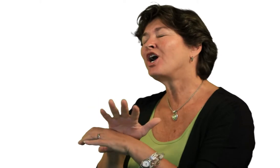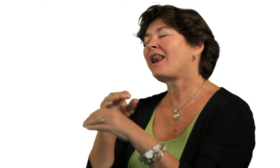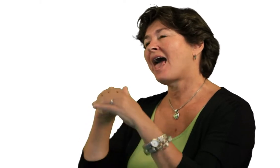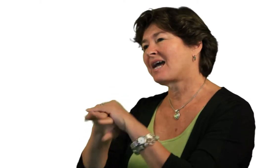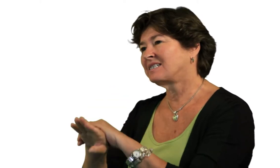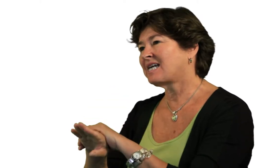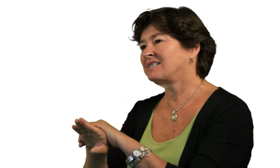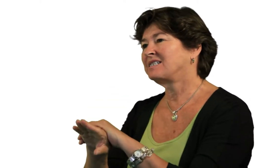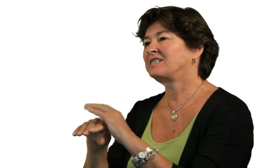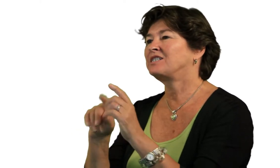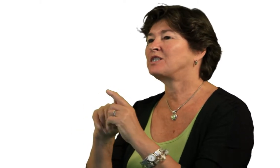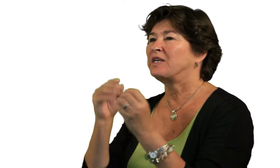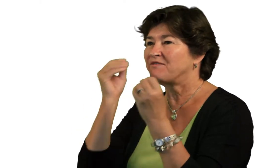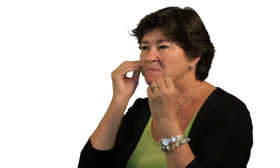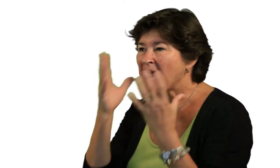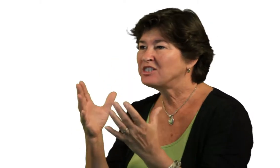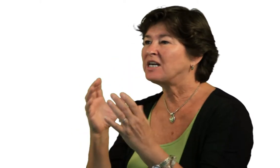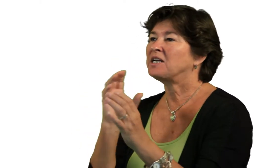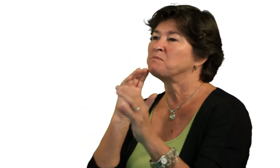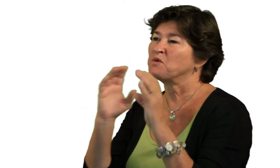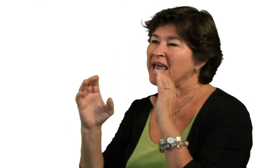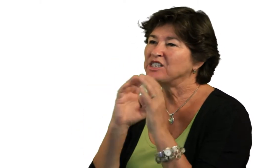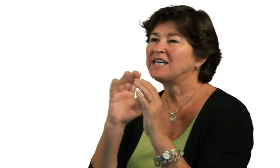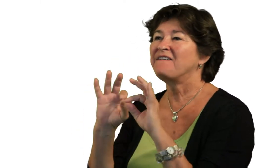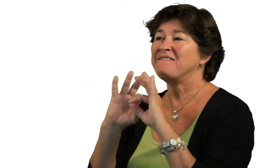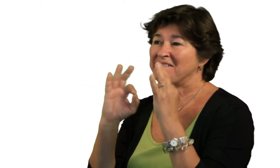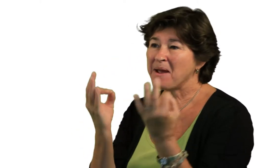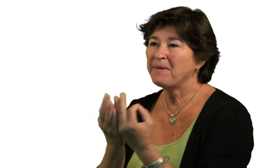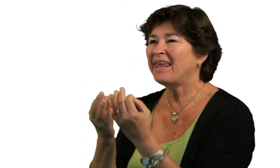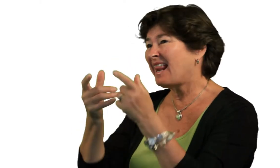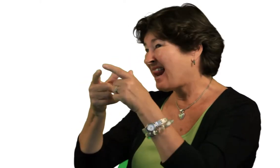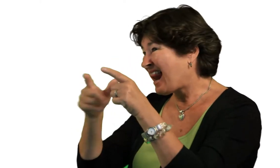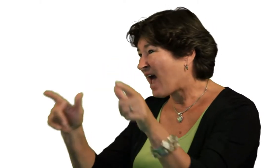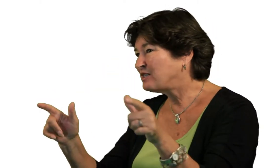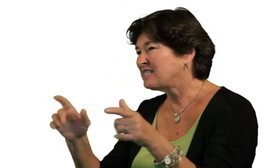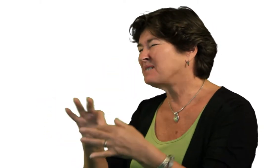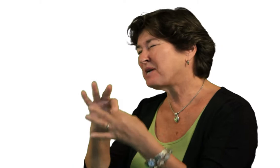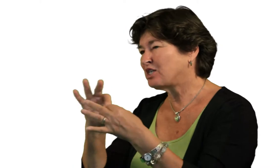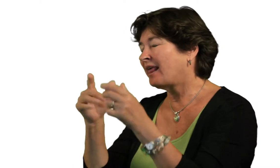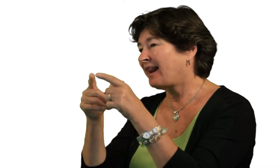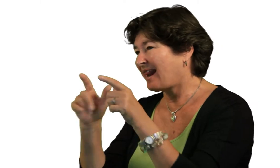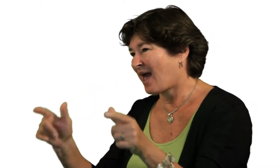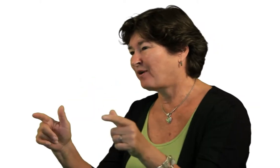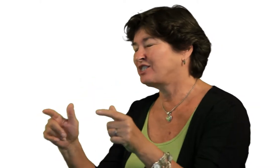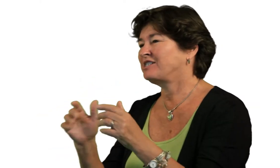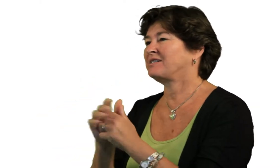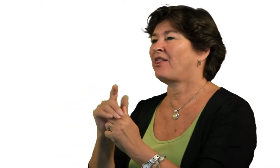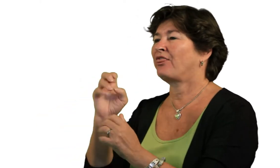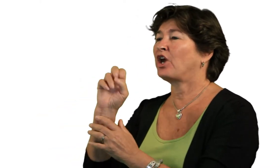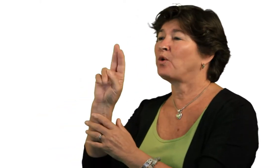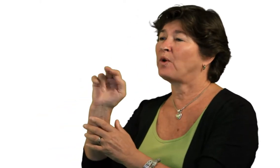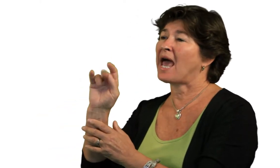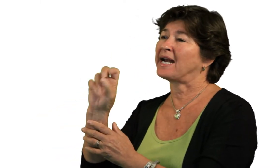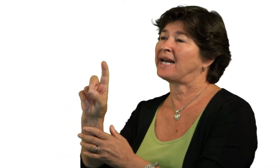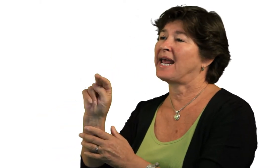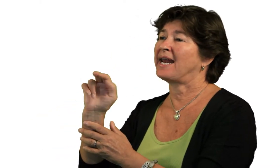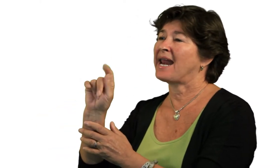if they have full access to information, communication, family language, especially language.